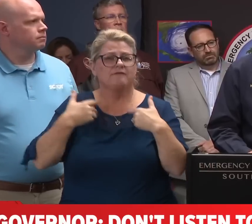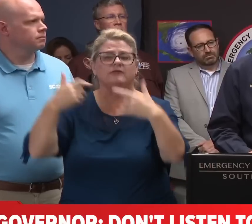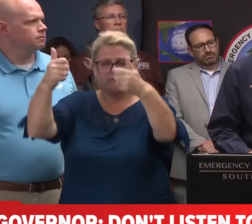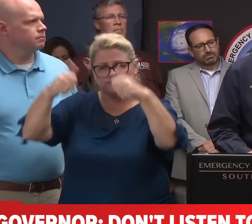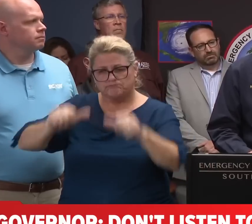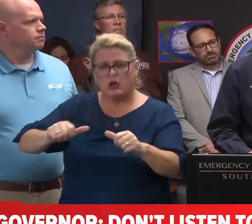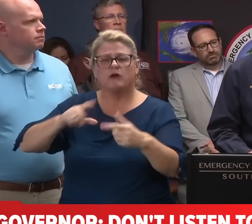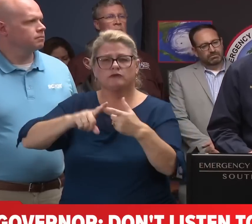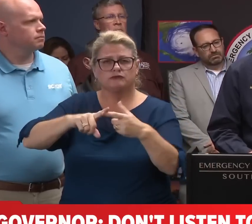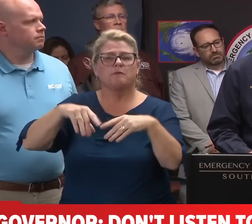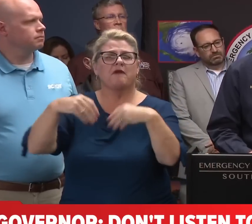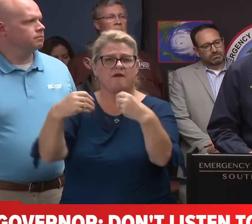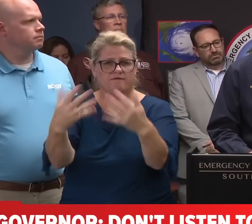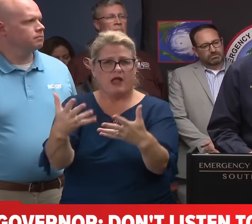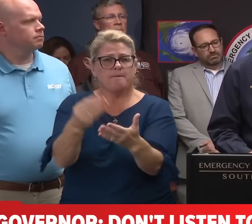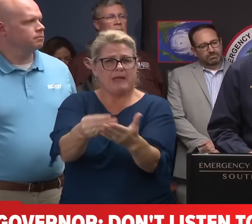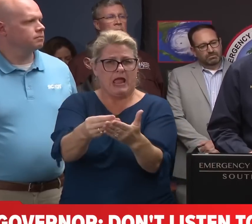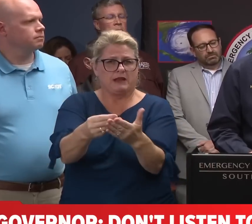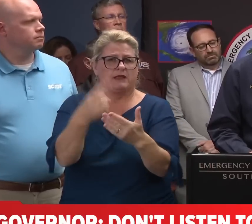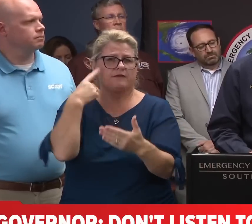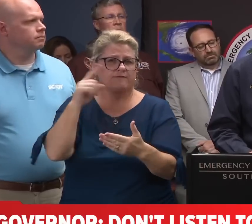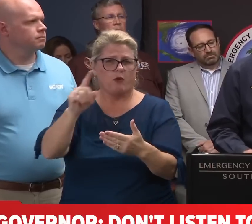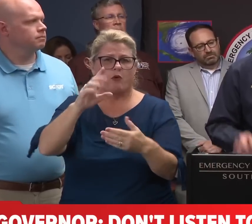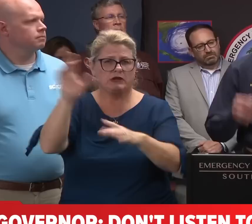to provide funds for the disaster relief,